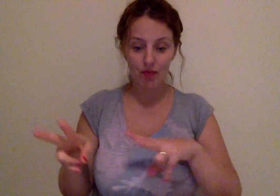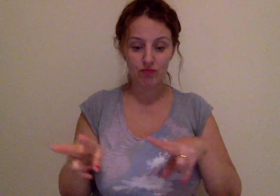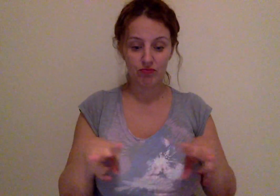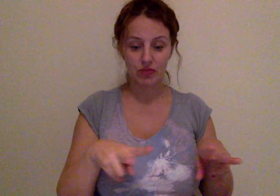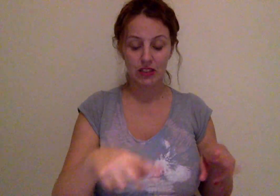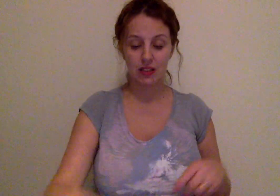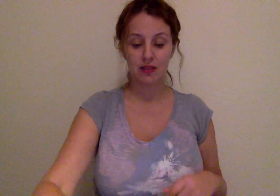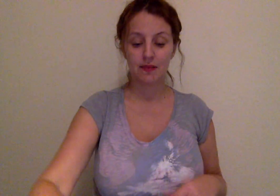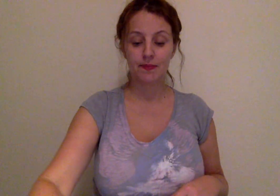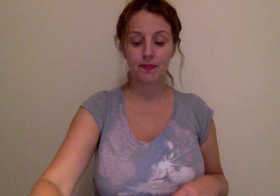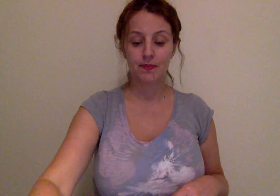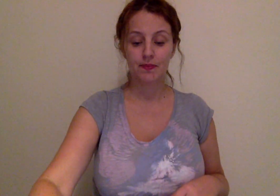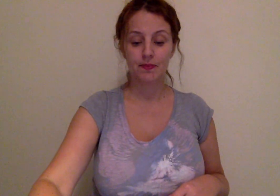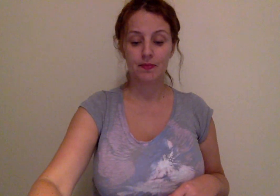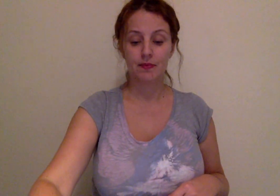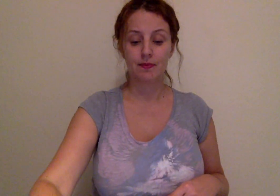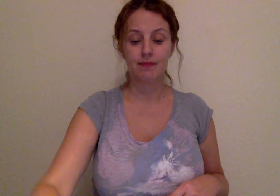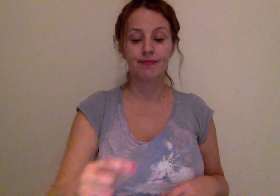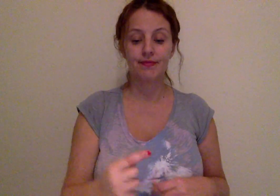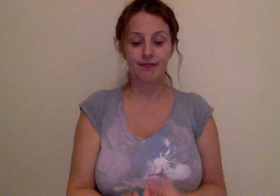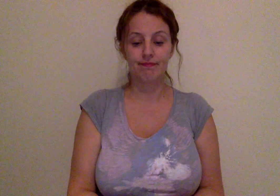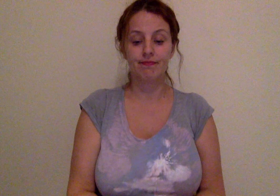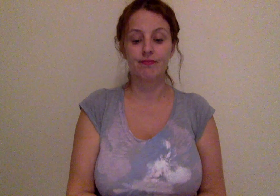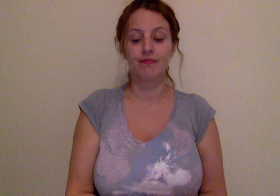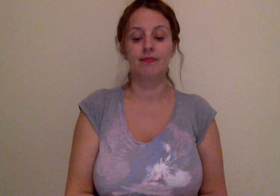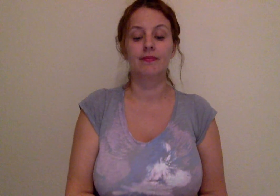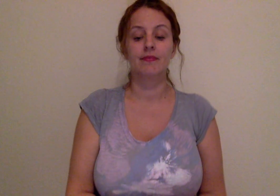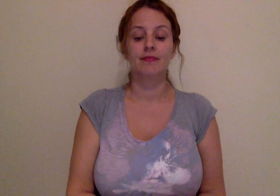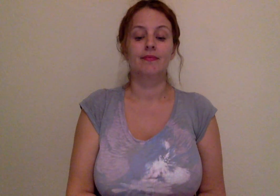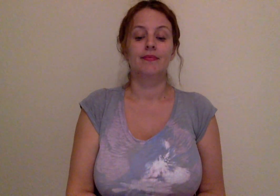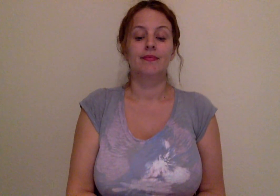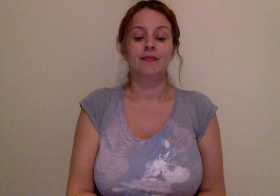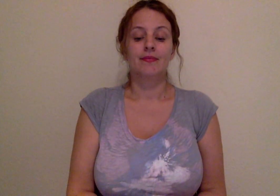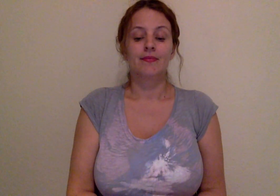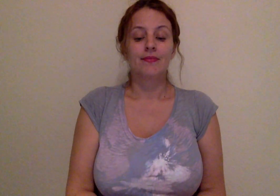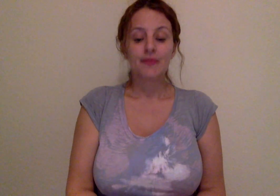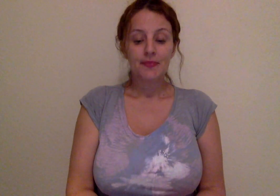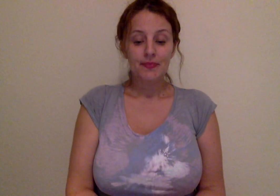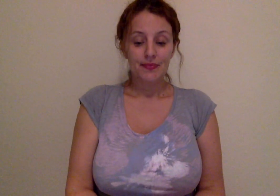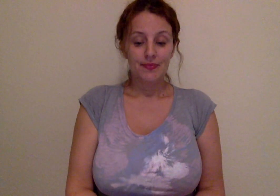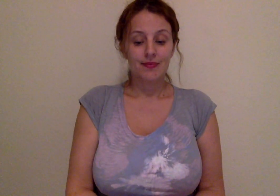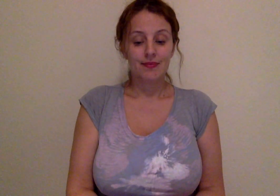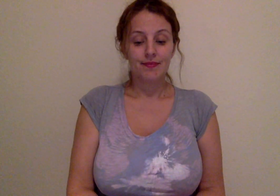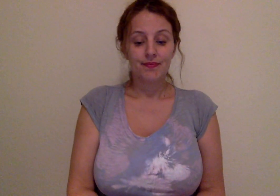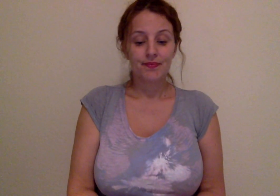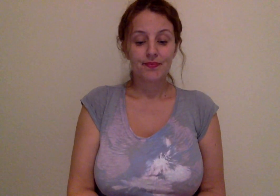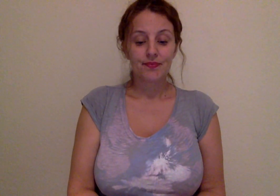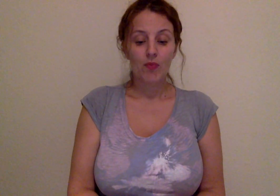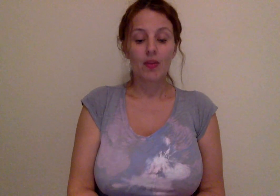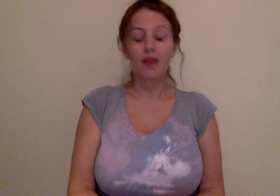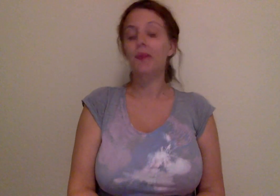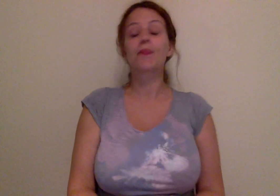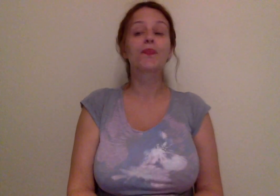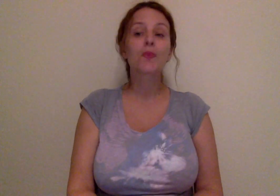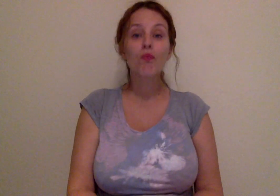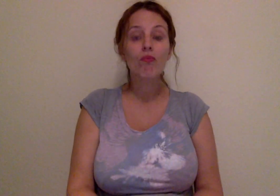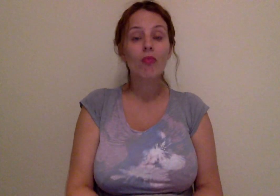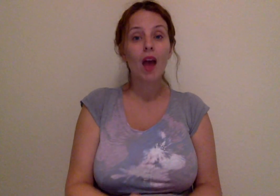My friend makes teddybears for a hobby, she's so clever, I would love to learn.